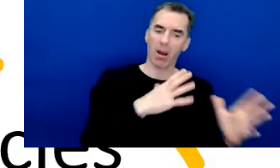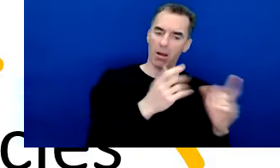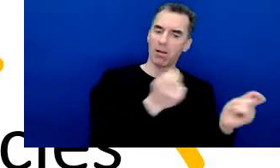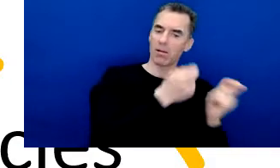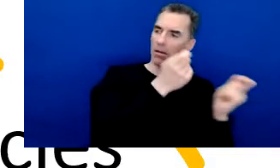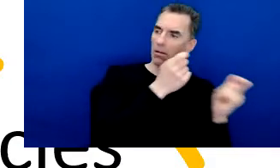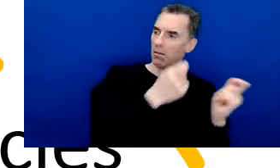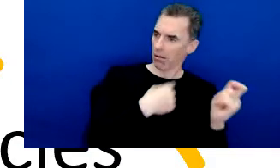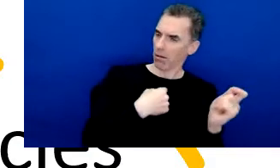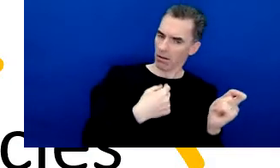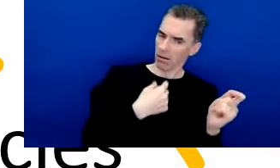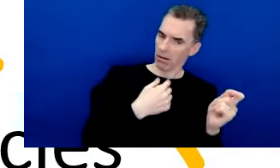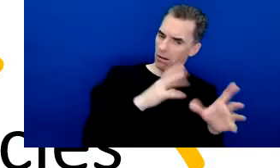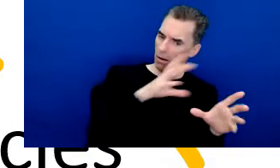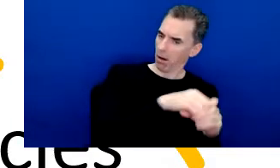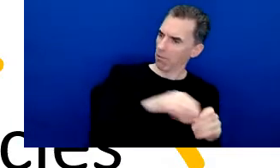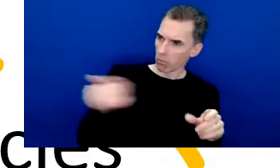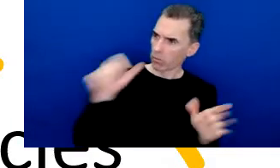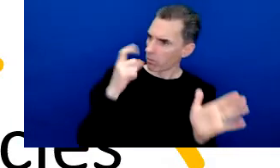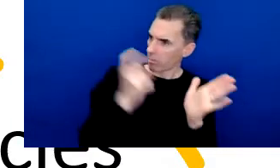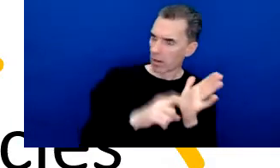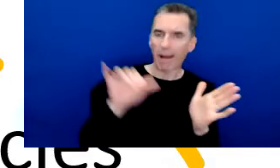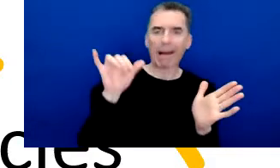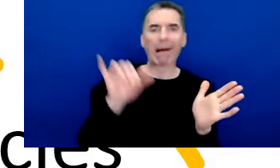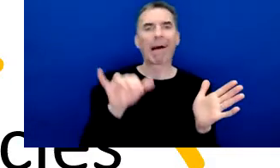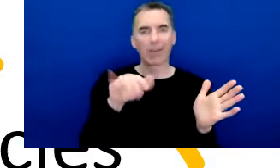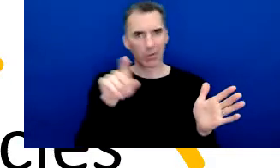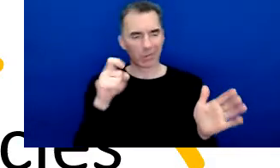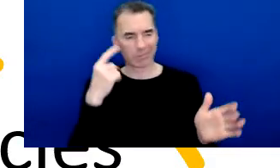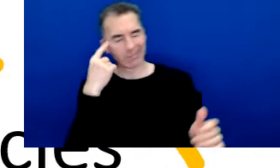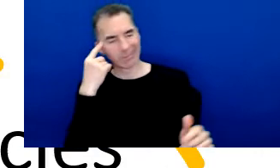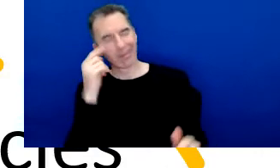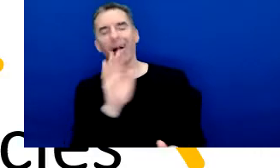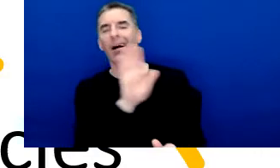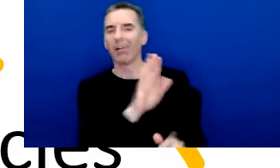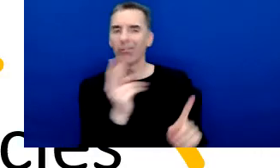and having a statement in the syllabus that allows for students